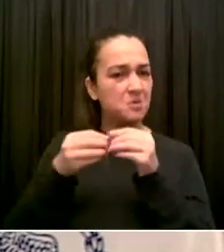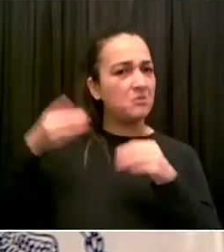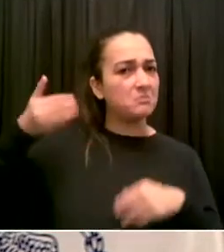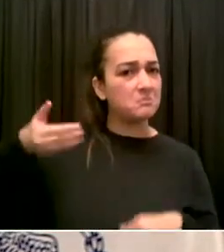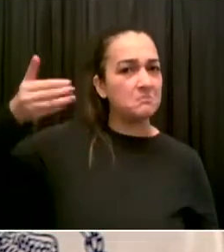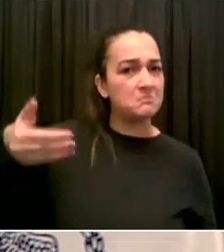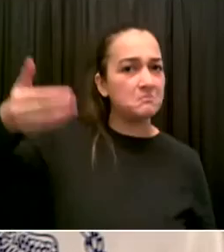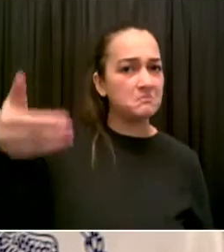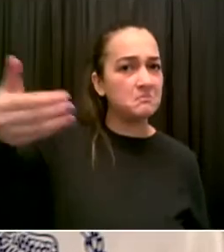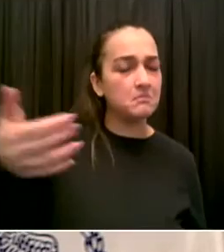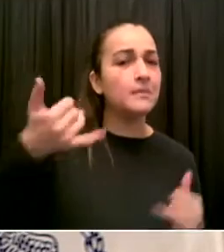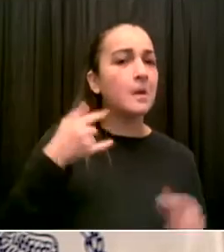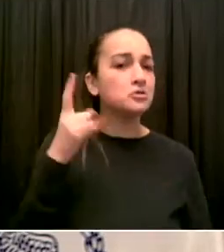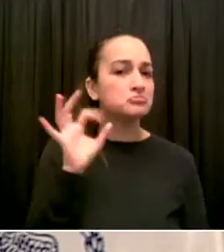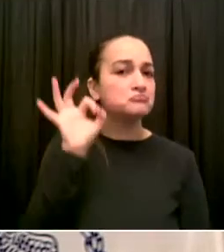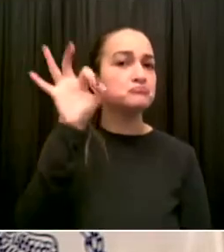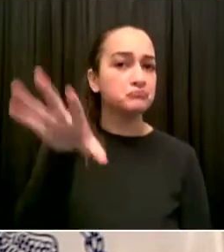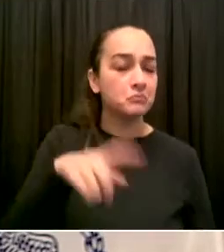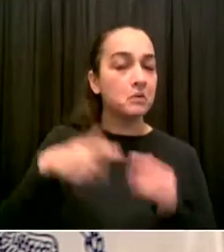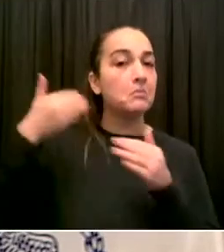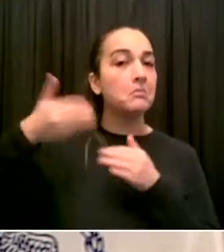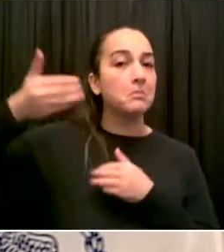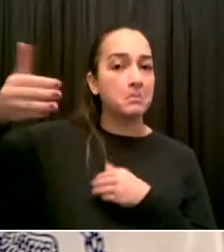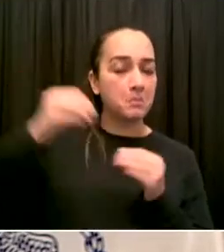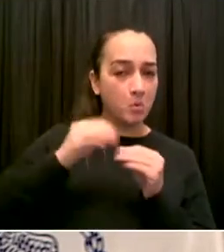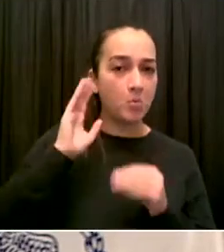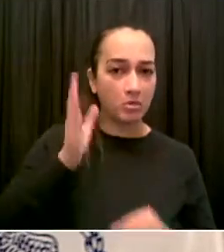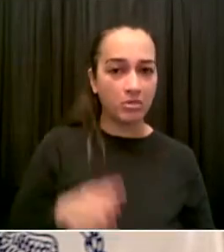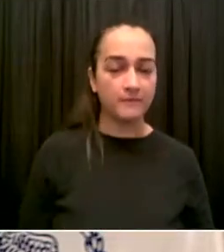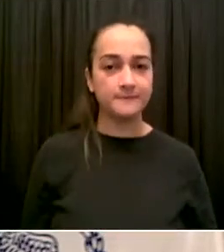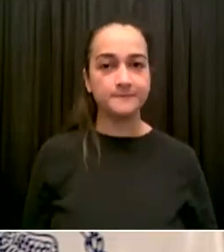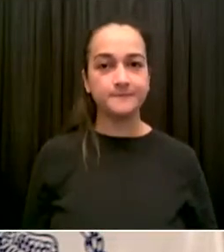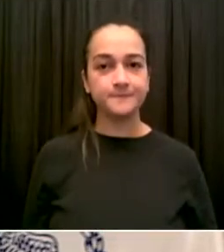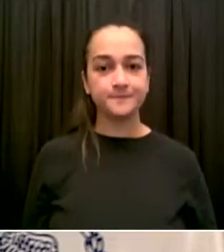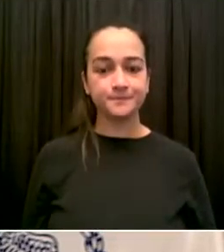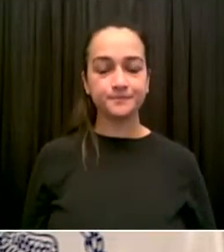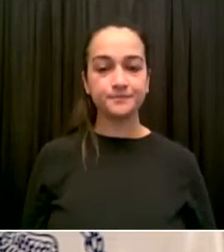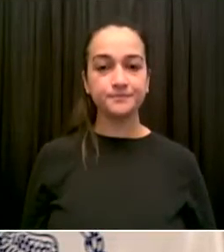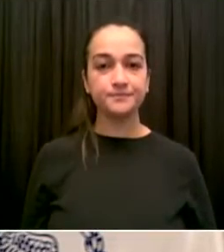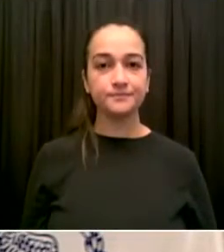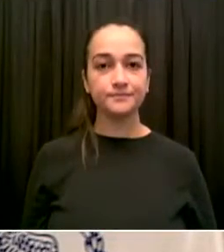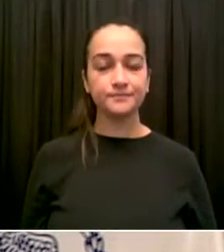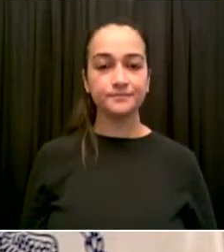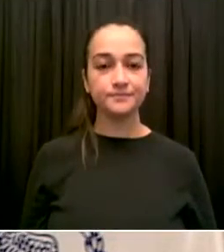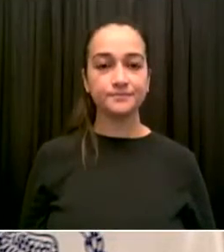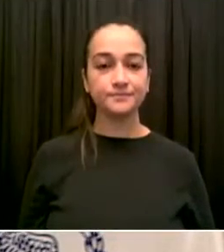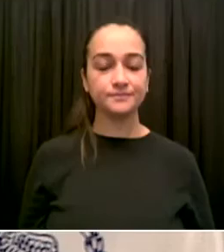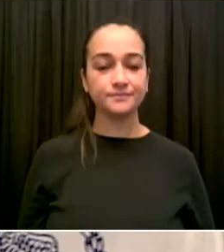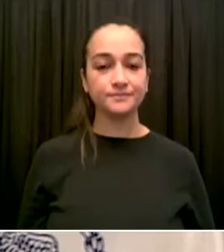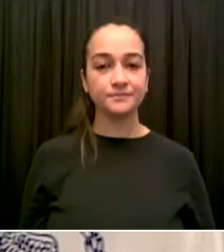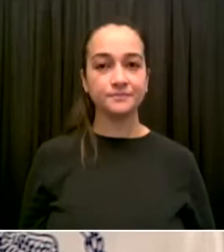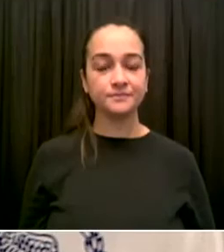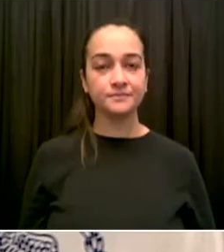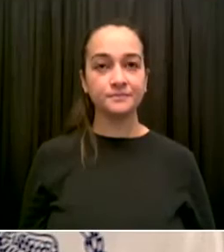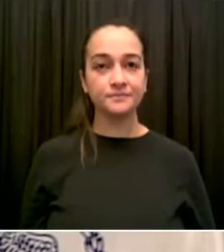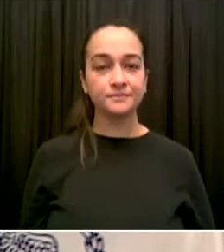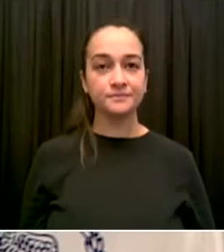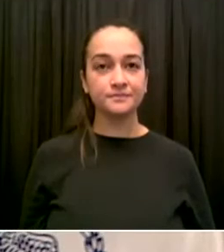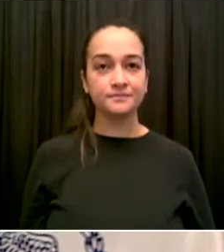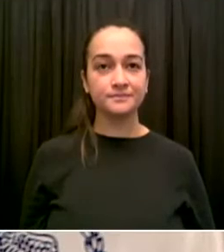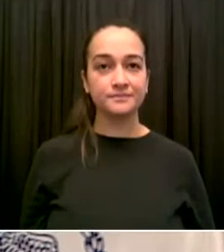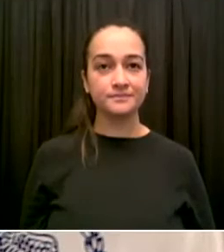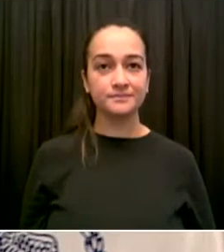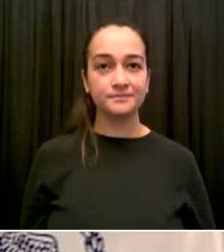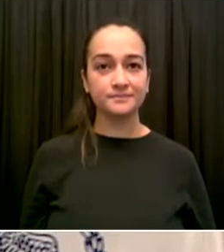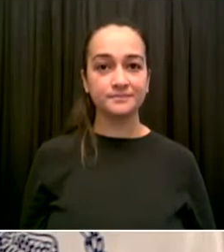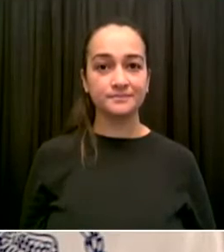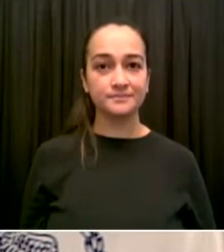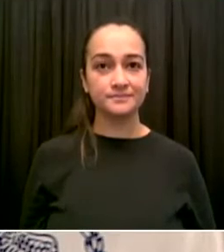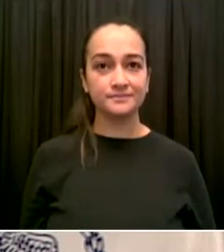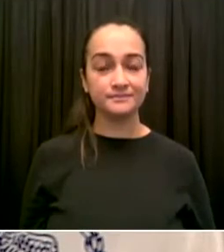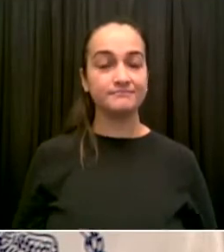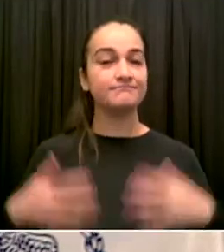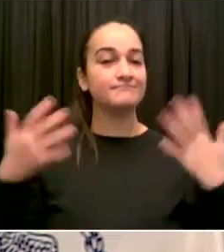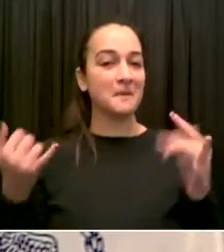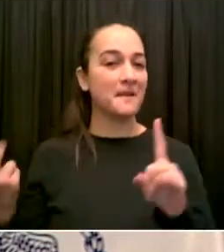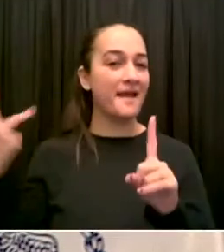WE WILL BE TALKING A LOT ABOUT